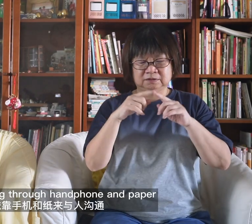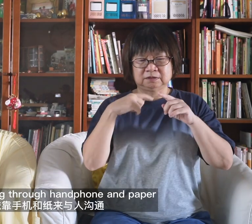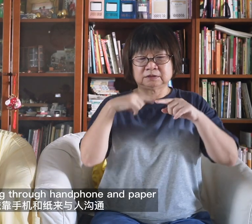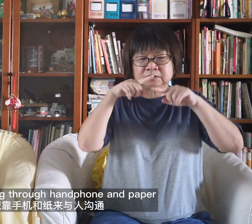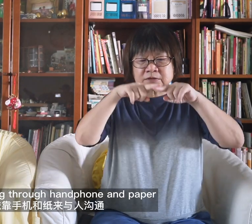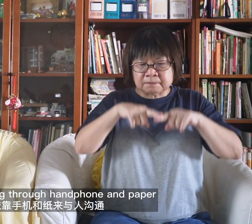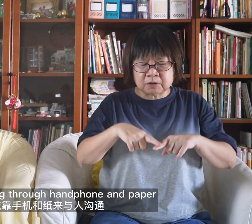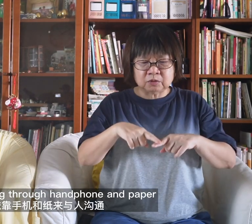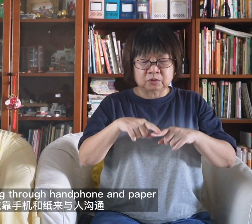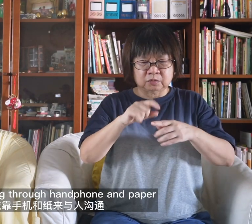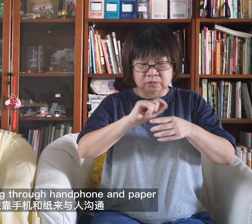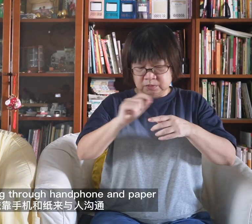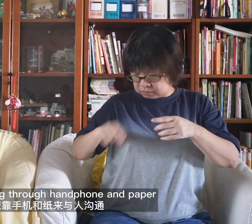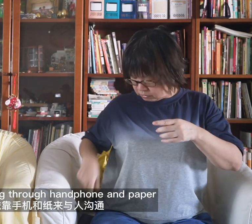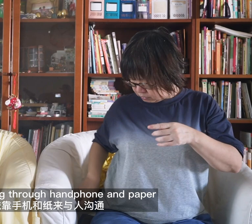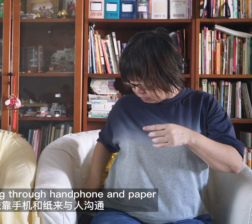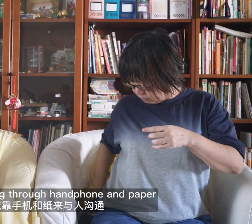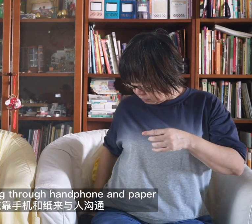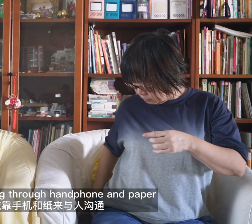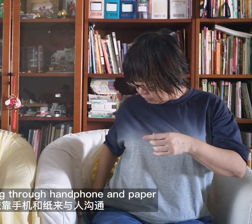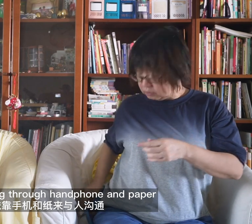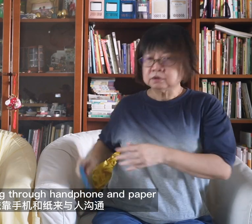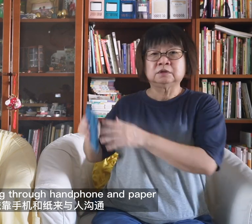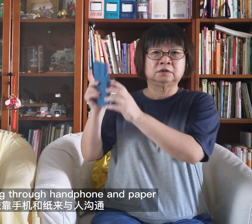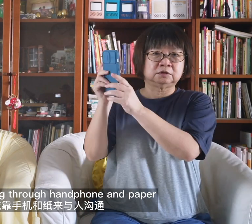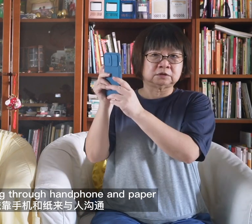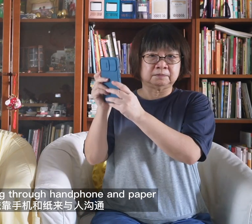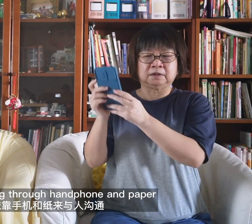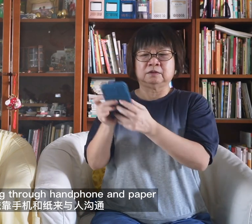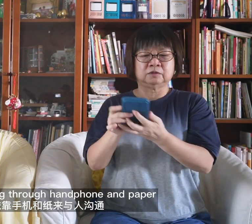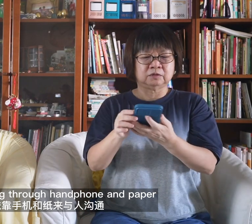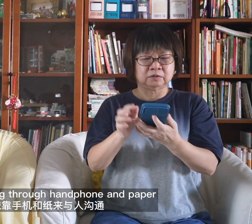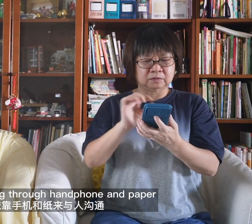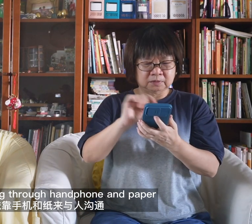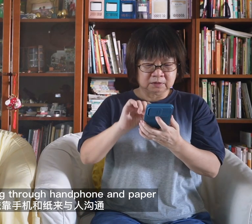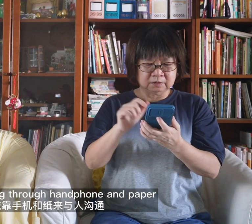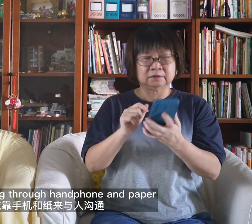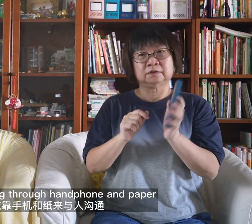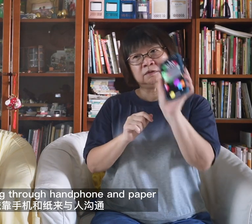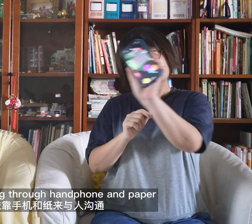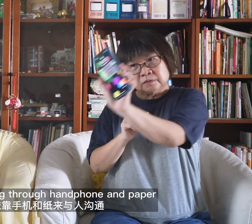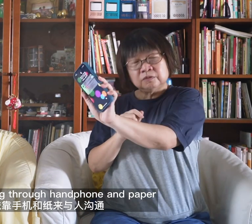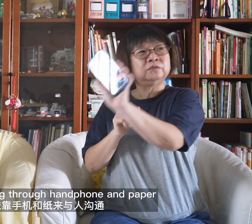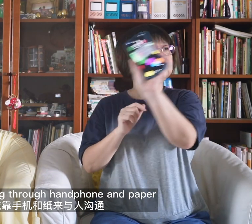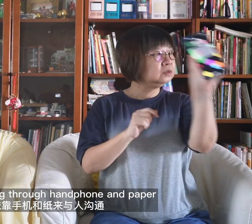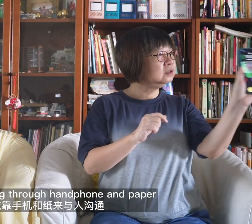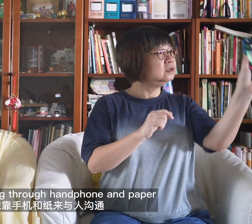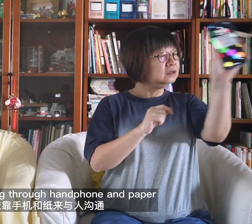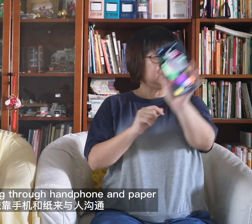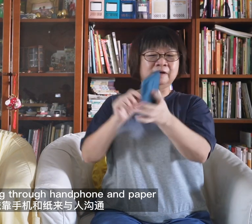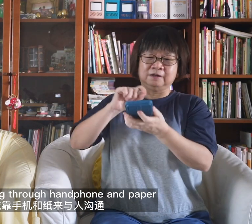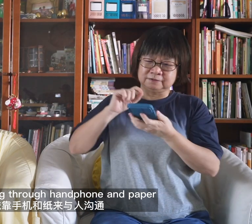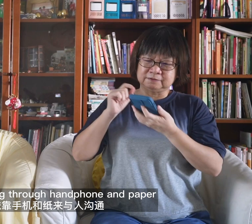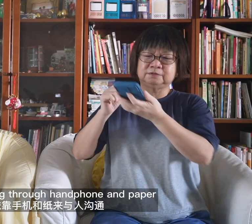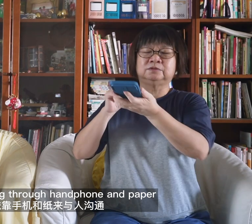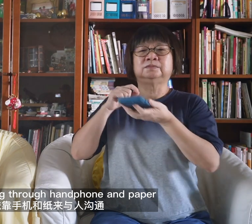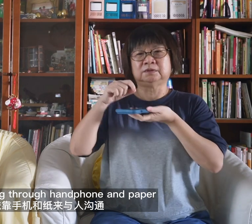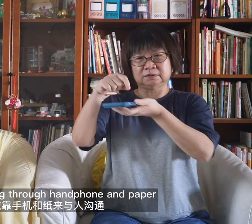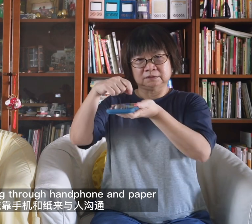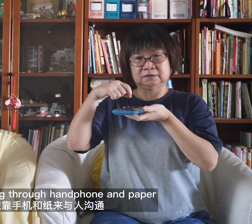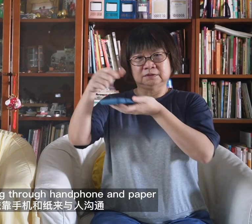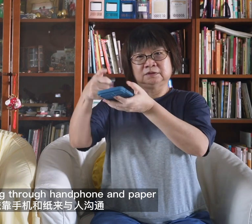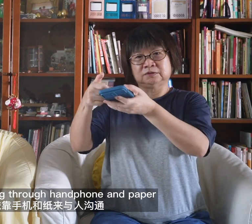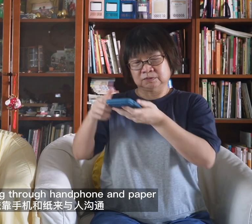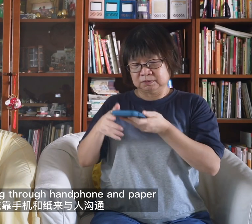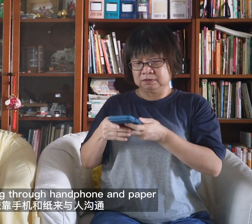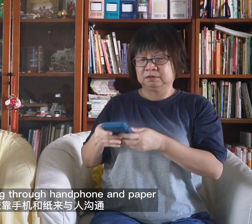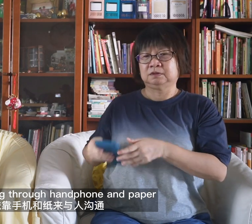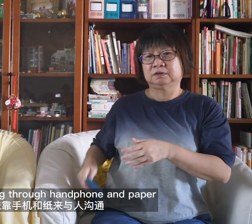I rely on writing through handphone and paper